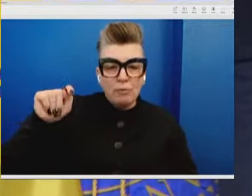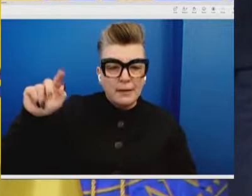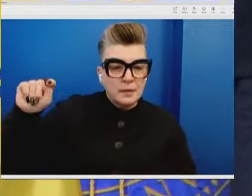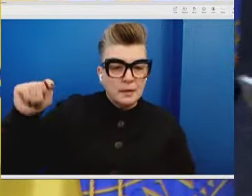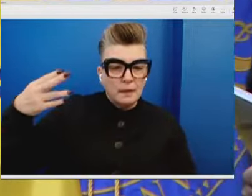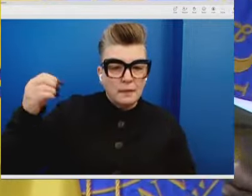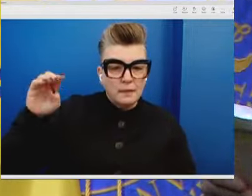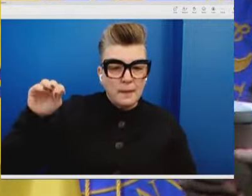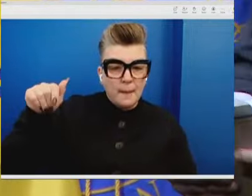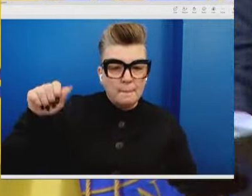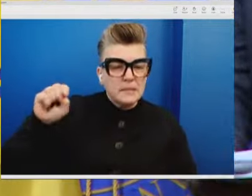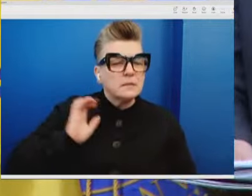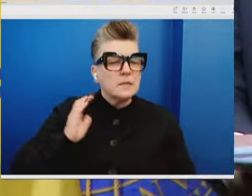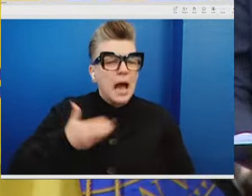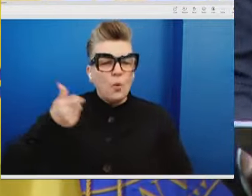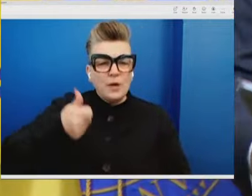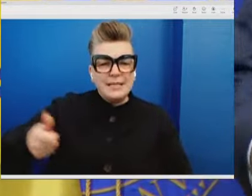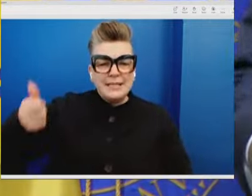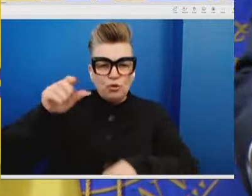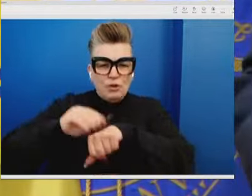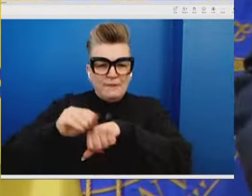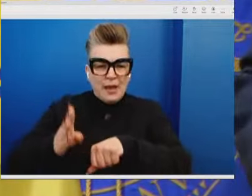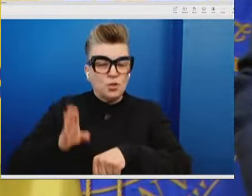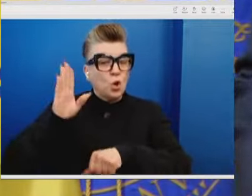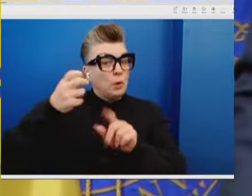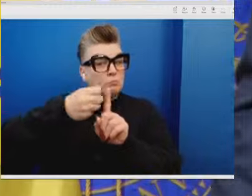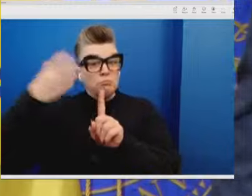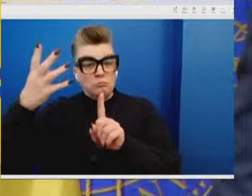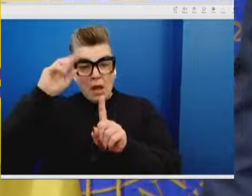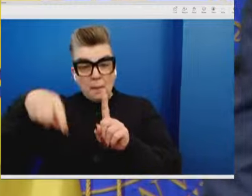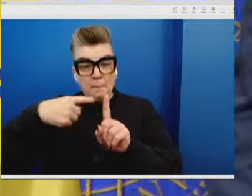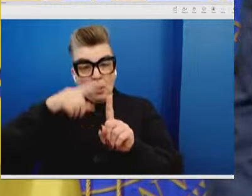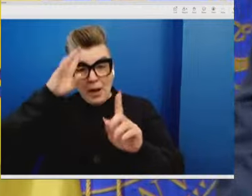what we did with the innovation and bringing innovation in Medicaid with innovative vendors.